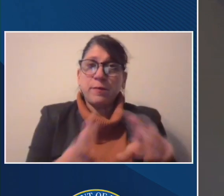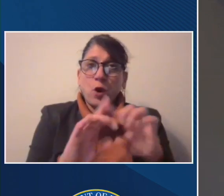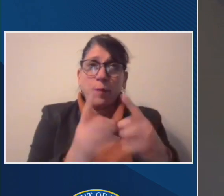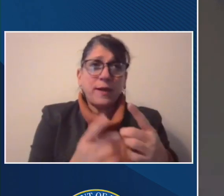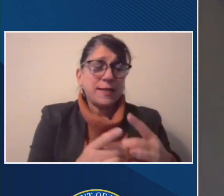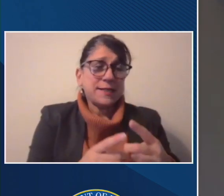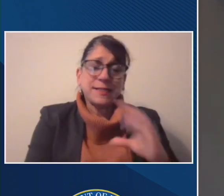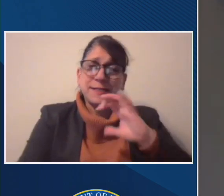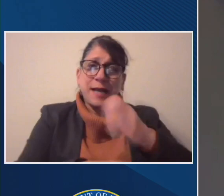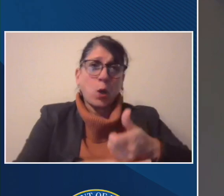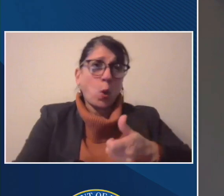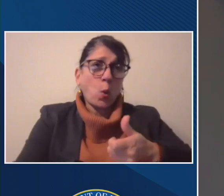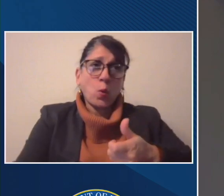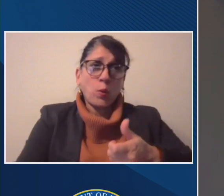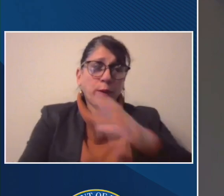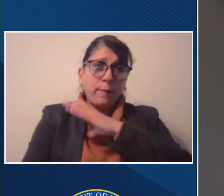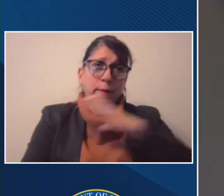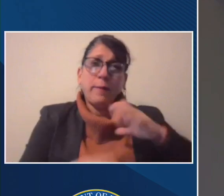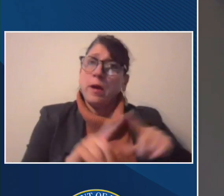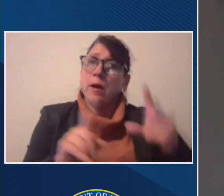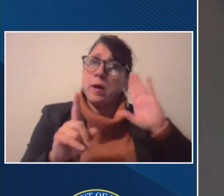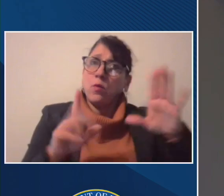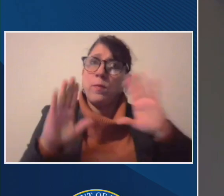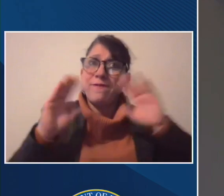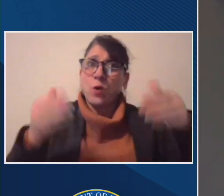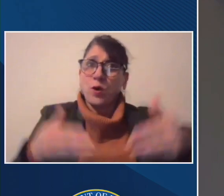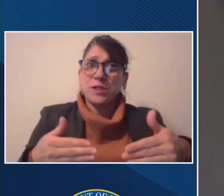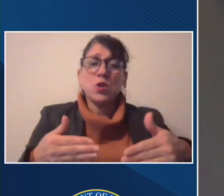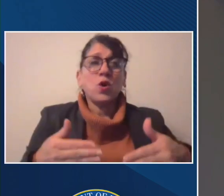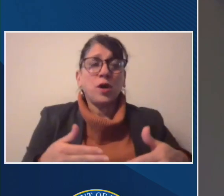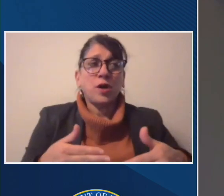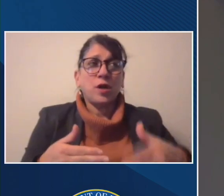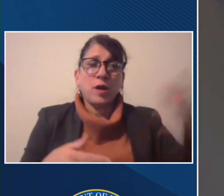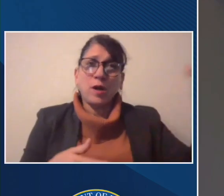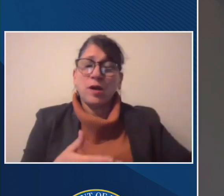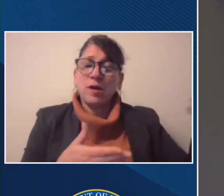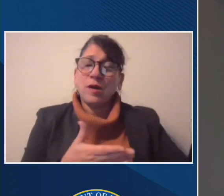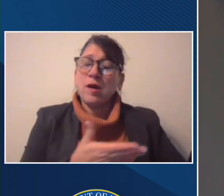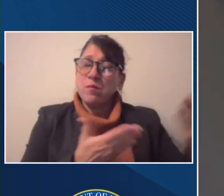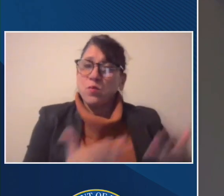However, they will be focusing on bringing a recommendation to the full committee for